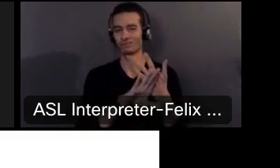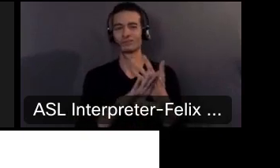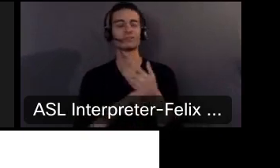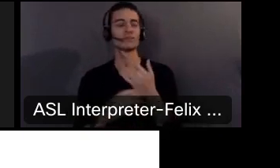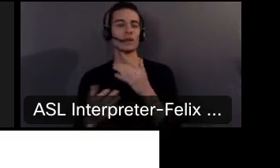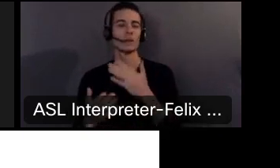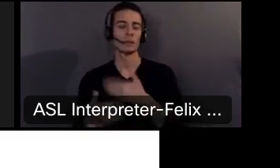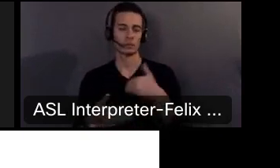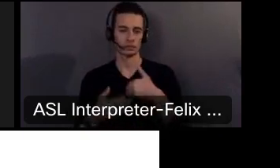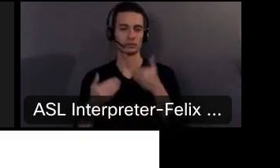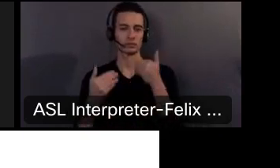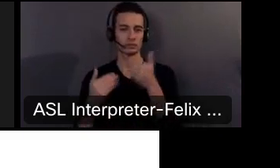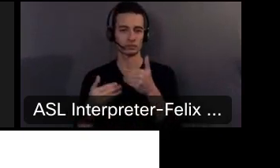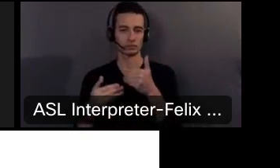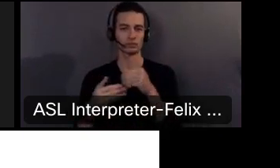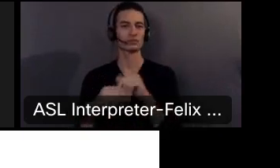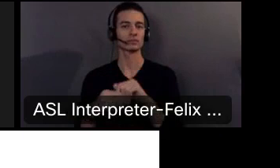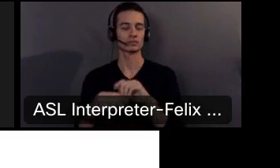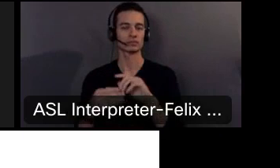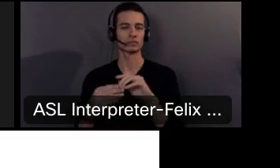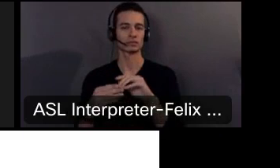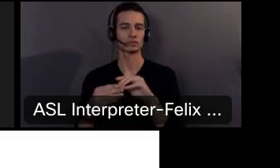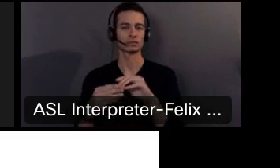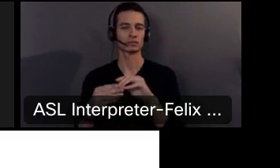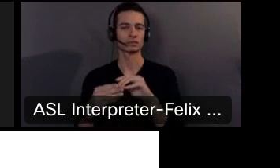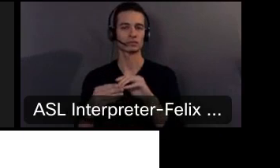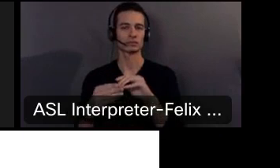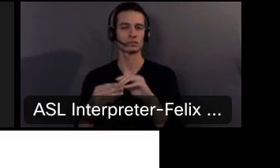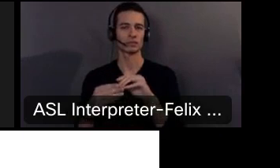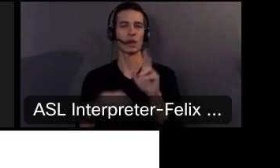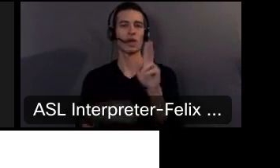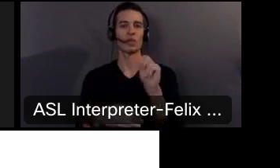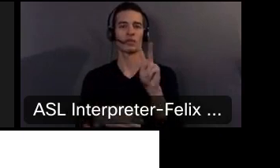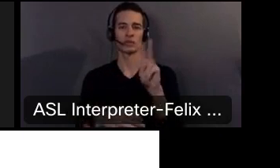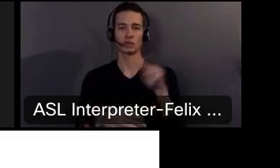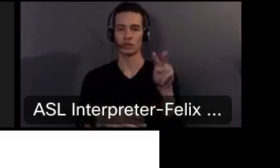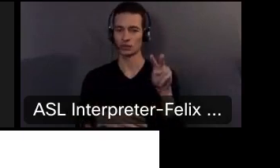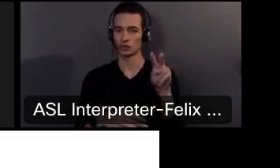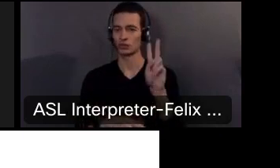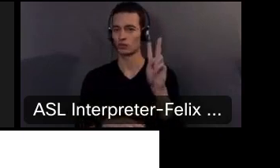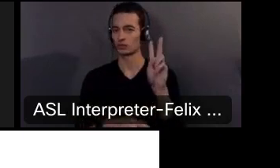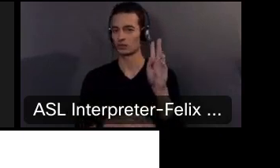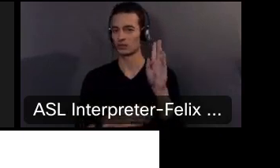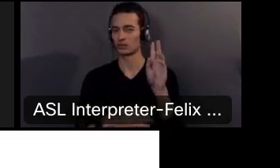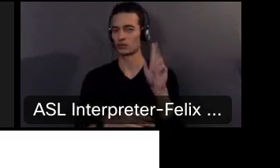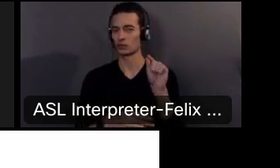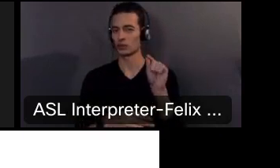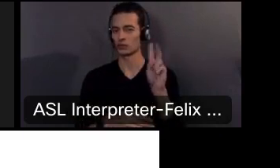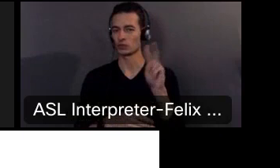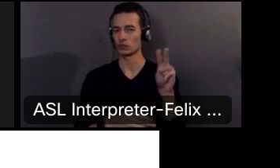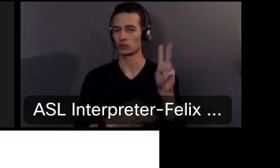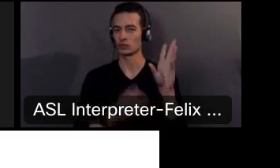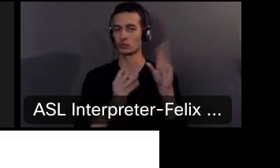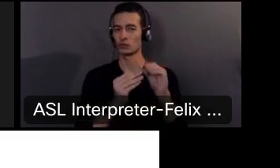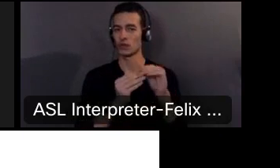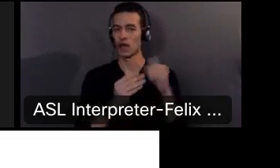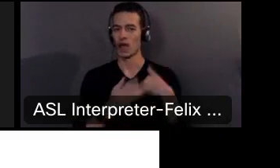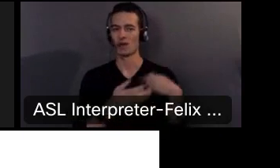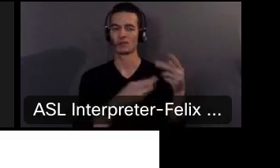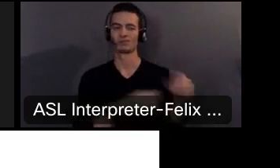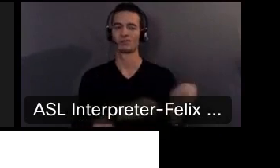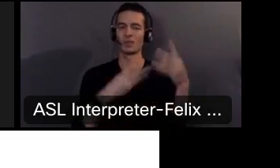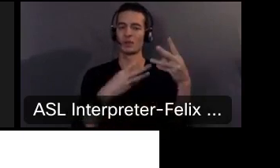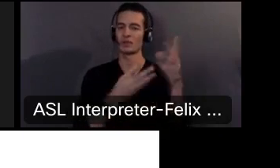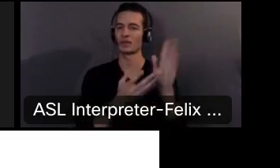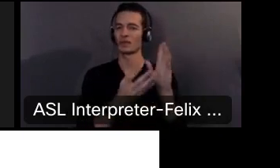And I will ask and recognize each of the board members for their vote in favor or not in favor. Shannon. Jose forgot. Yes. favor shannon jose forgot yes